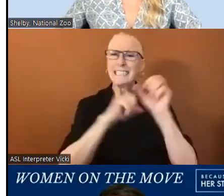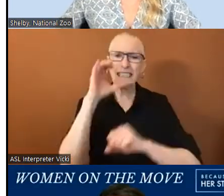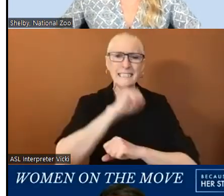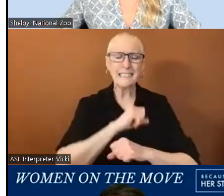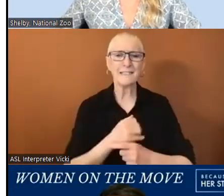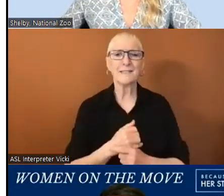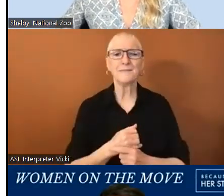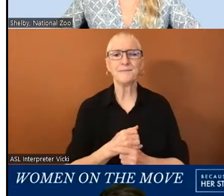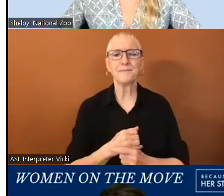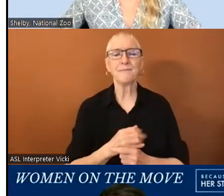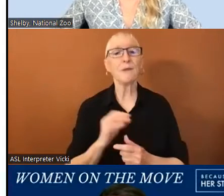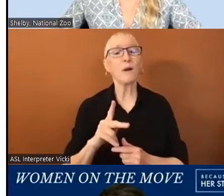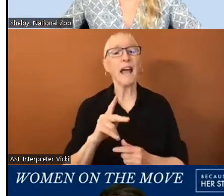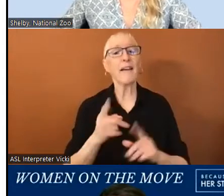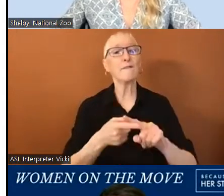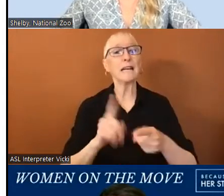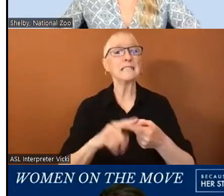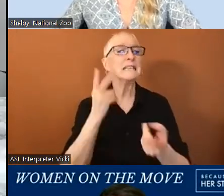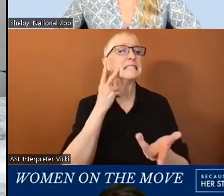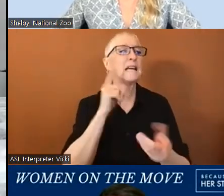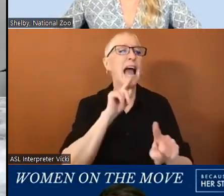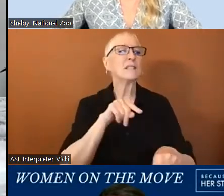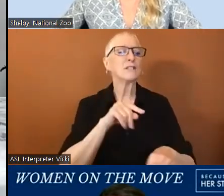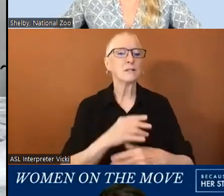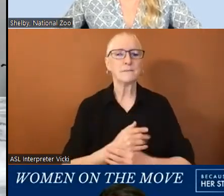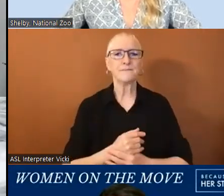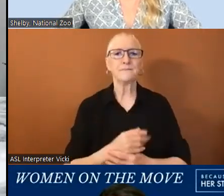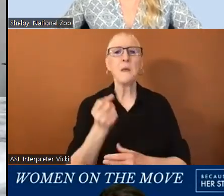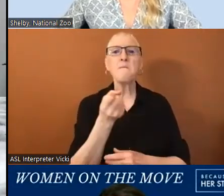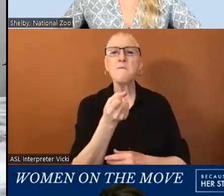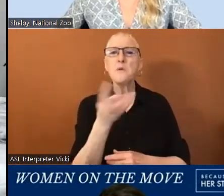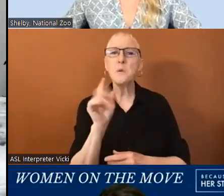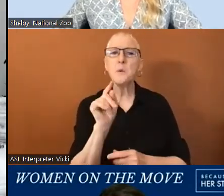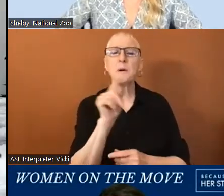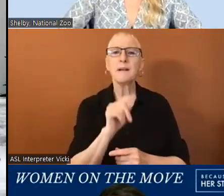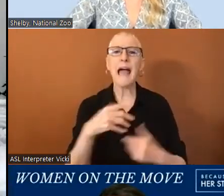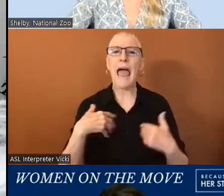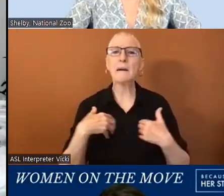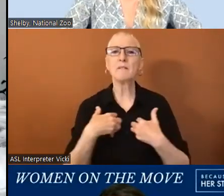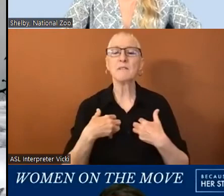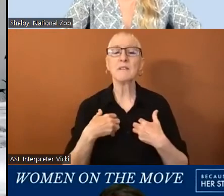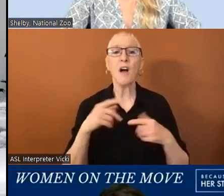All right friends let's see the answer of just a few animals that also migrate and breed.